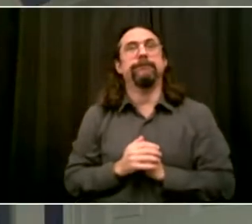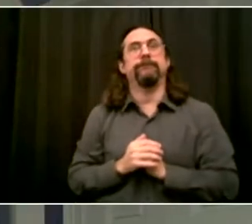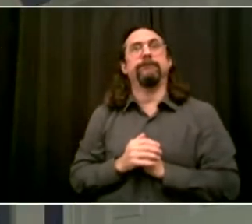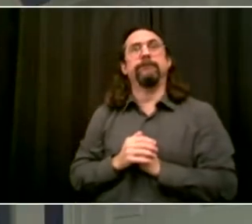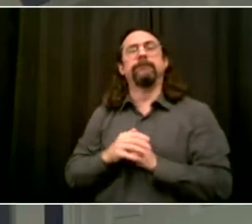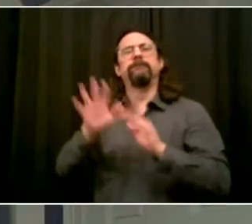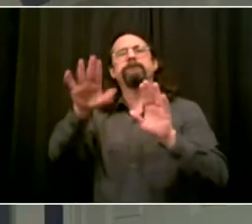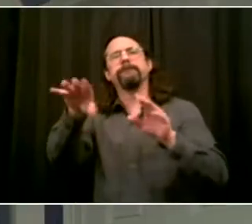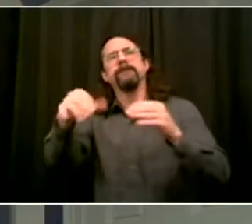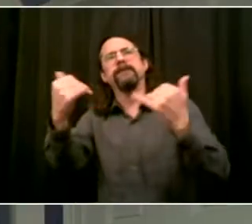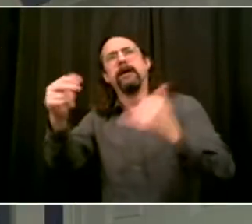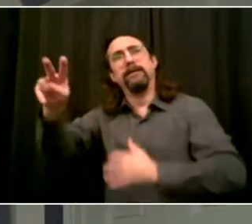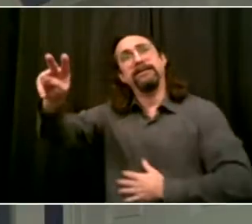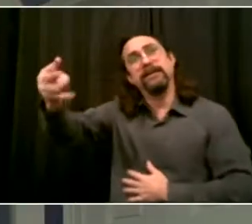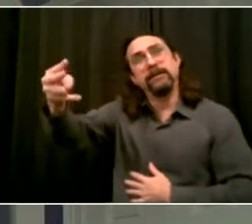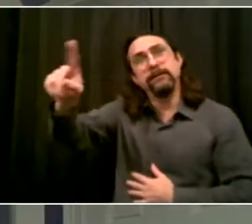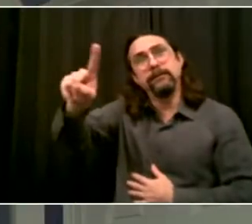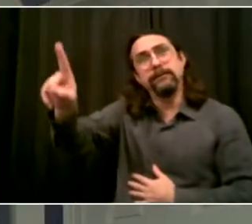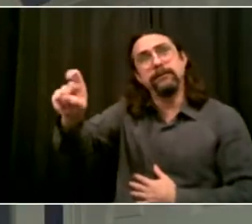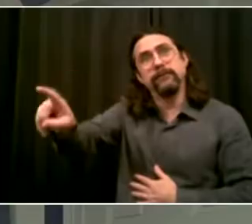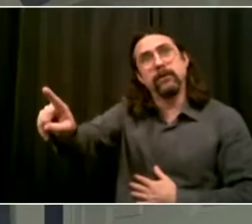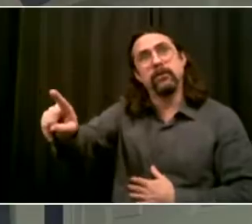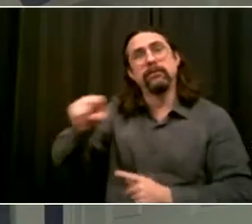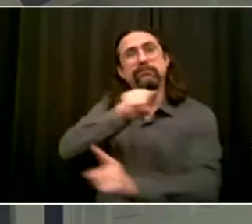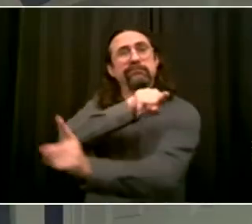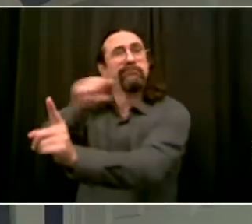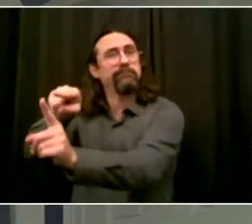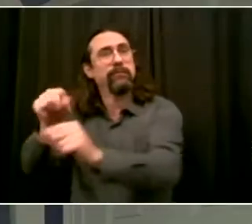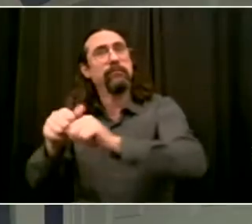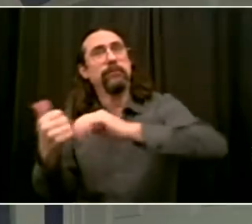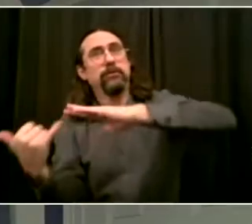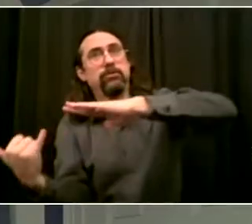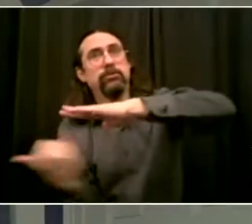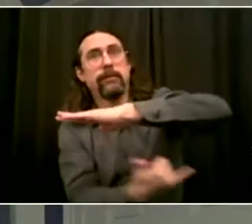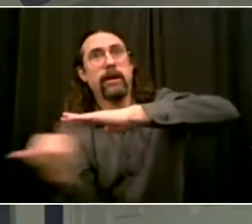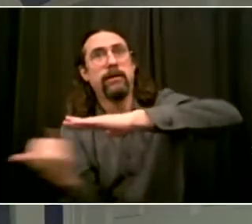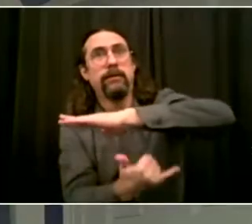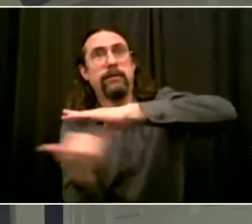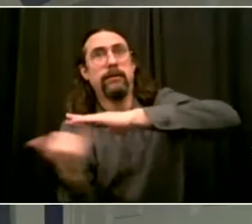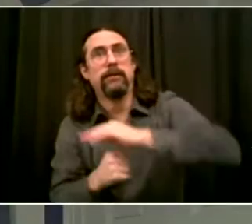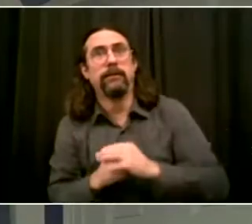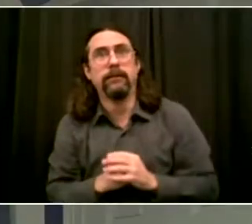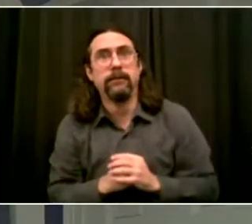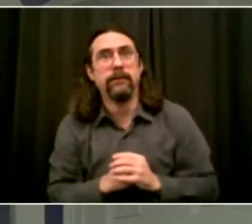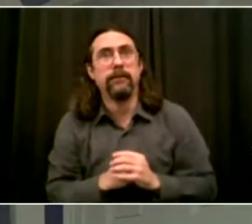LOT OF TIME AND MONEY AND PRECIOUS RESOURCES FROM THE MTA